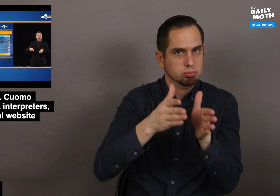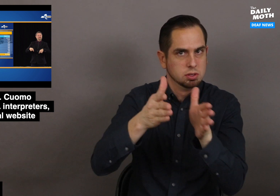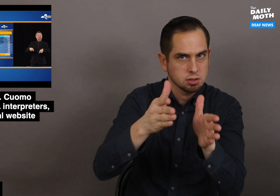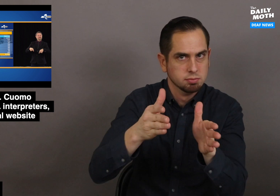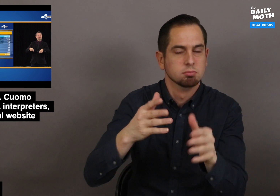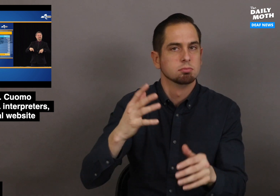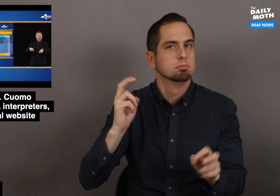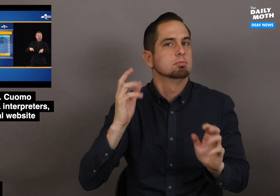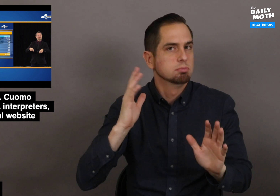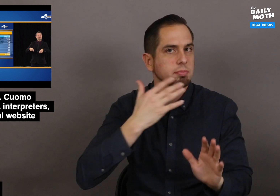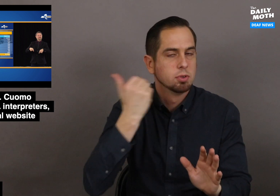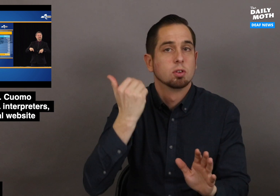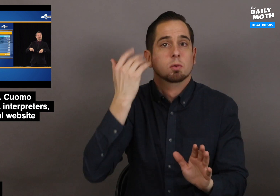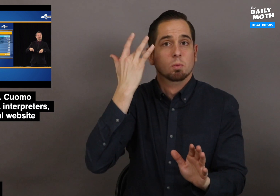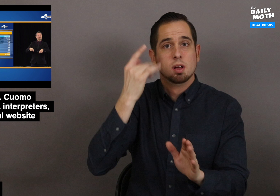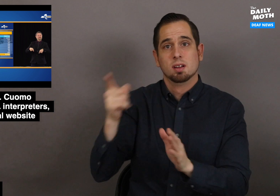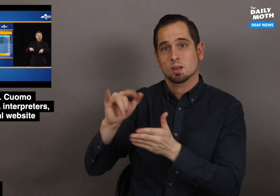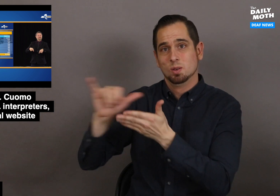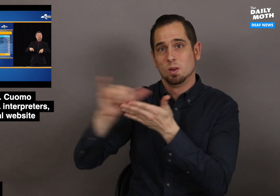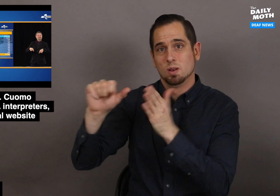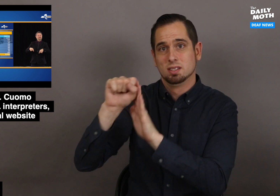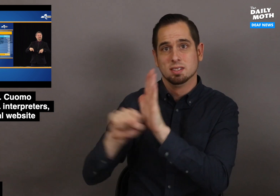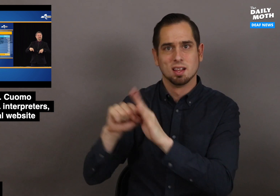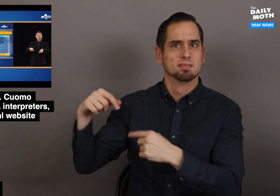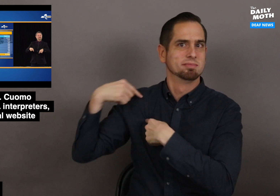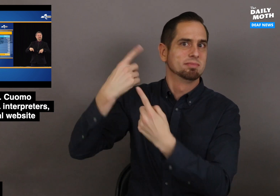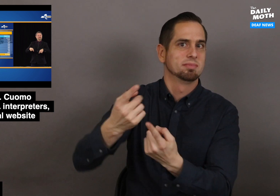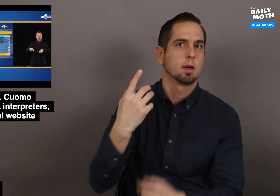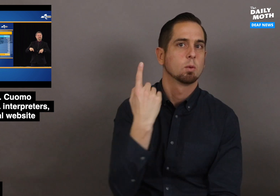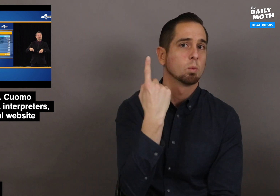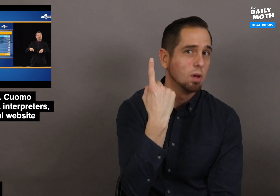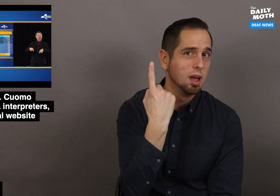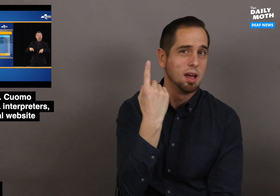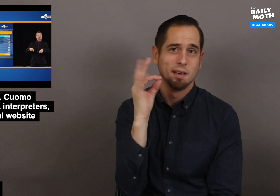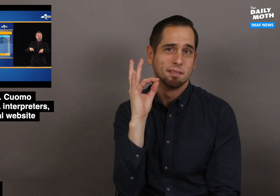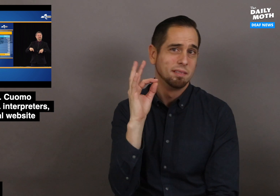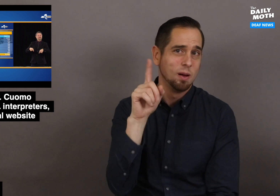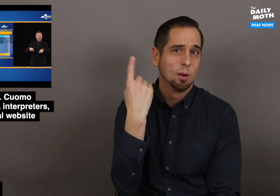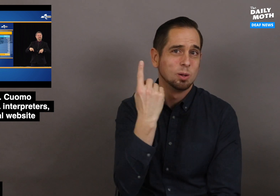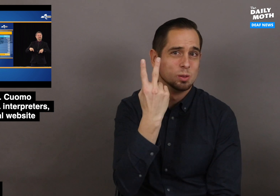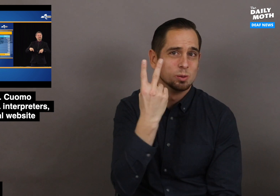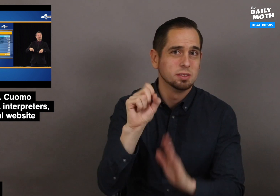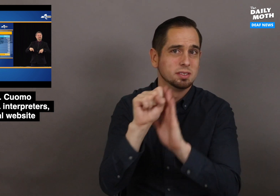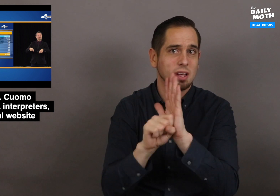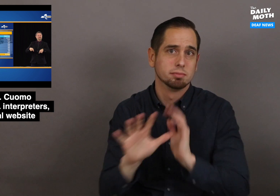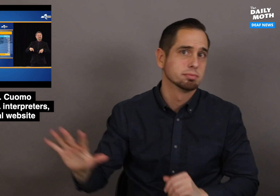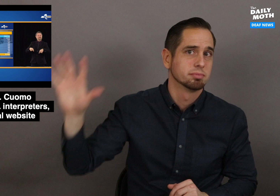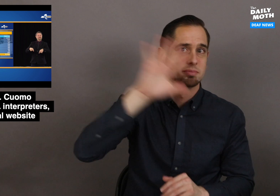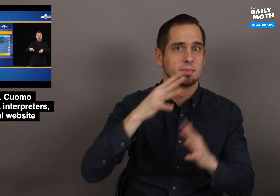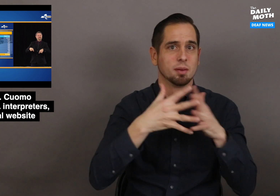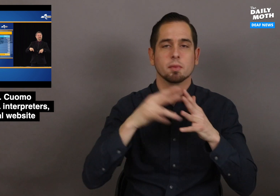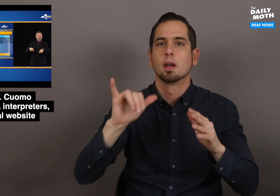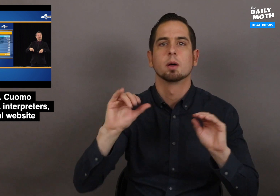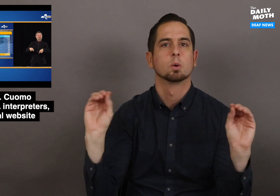direction as New York was one of the two states nationwide